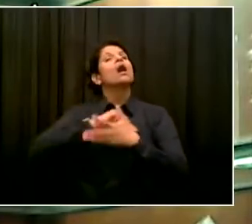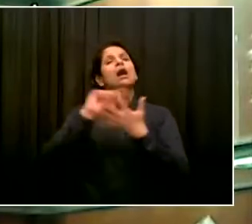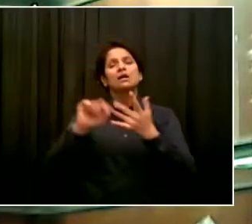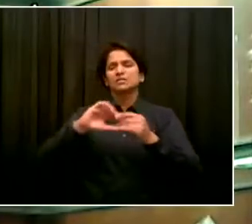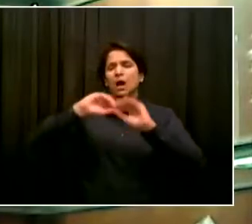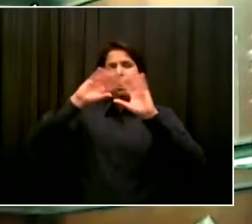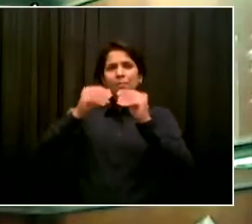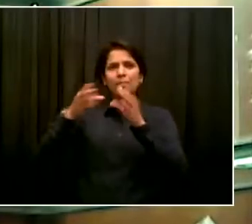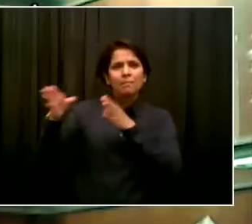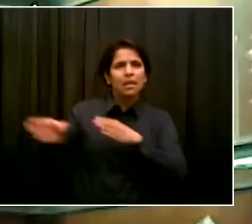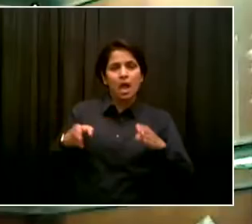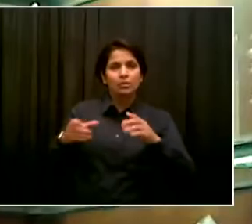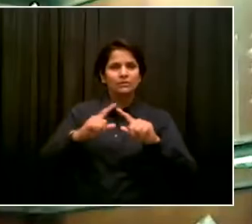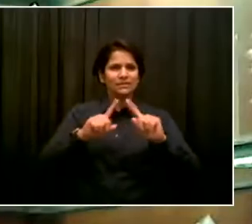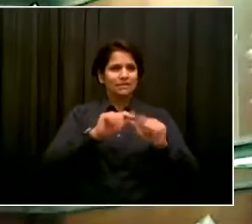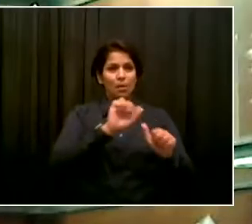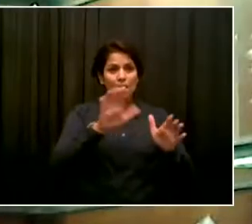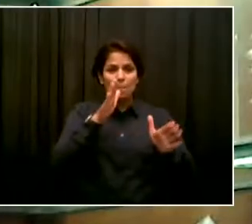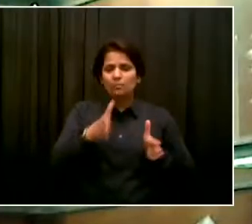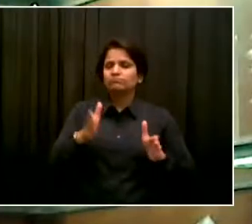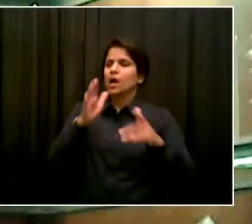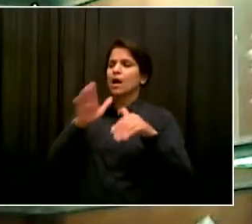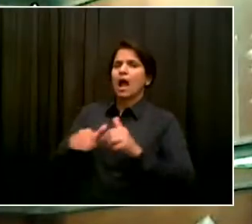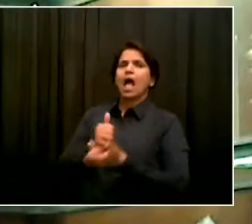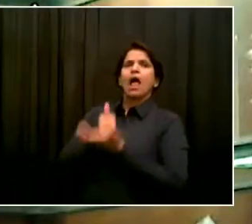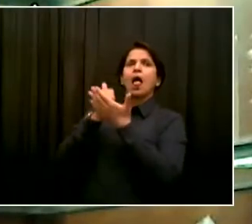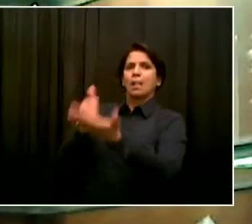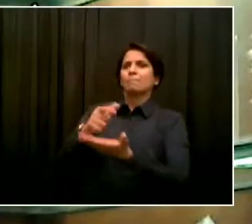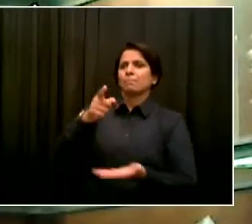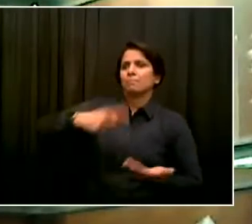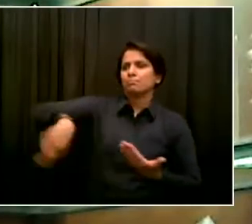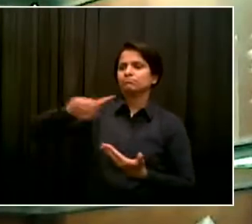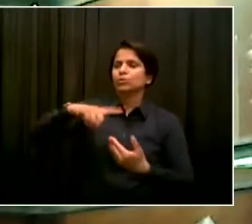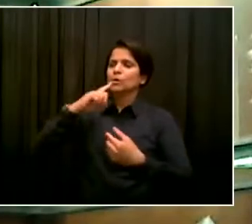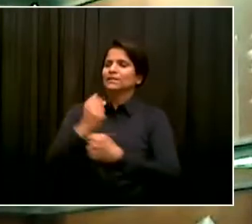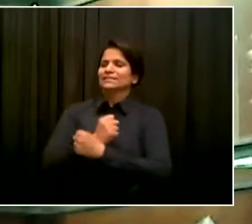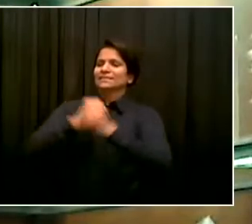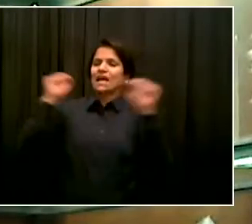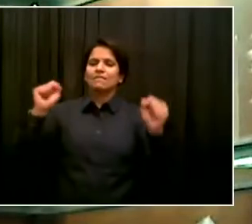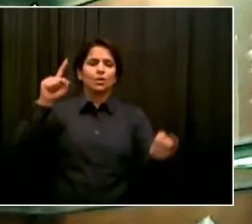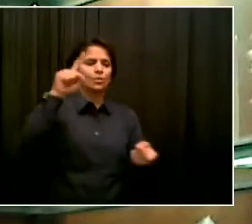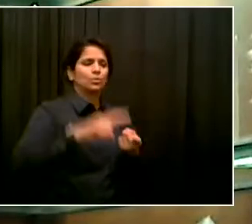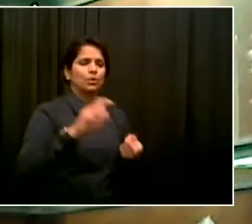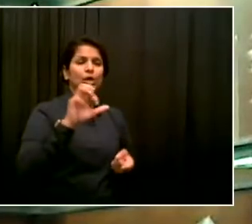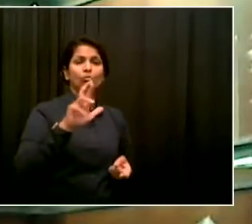THAT JOBS AND MORE COMMUNITY- BAESD UNFDING FOR OTHER ORGANIZATIONS AND REALLY DO FIND A HOLISTIC CUILMNATION OF